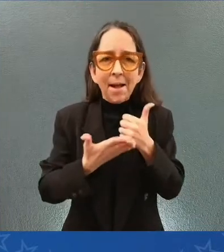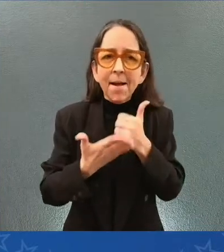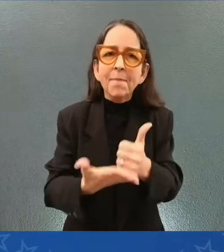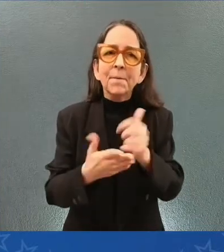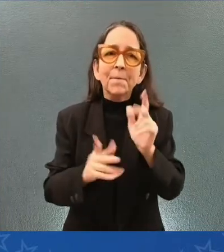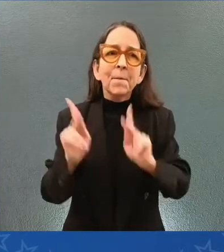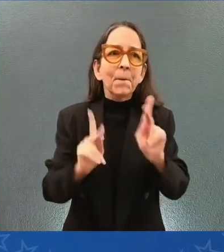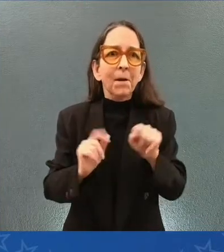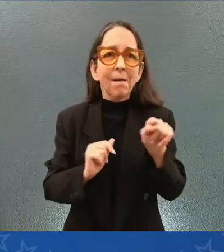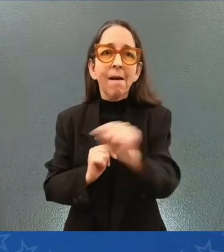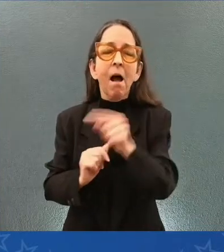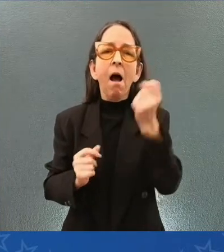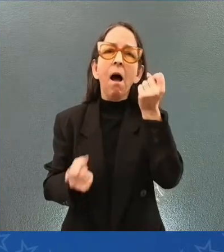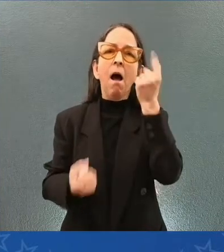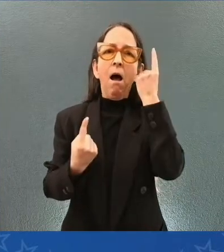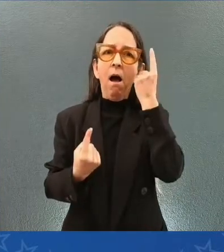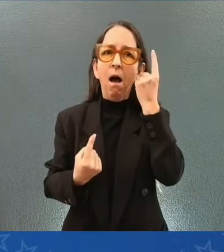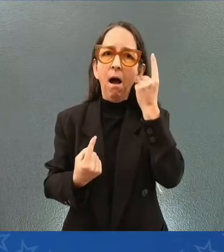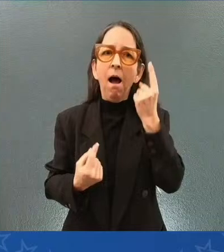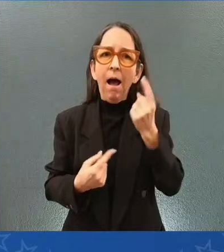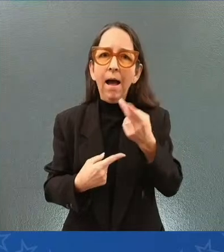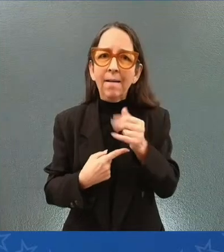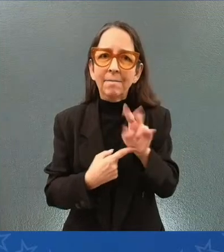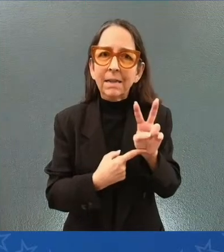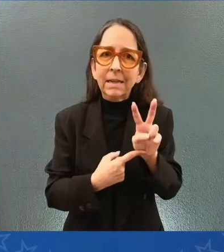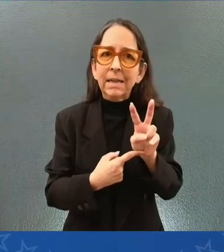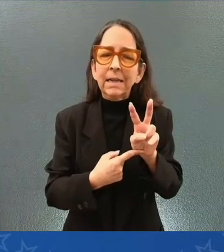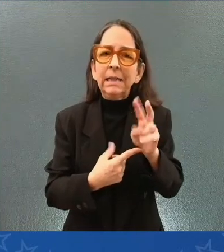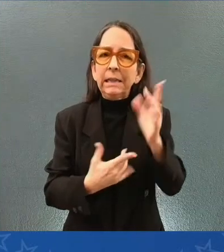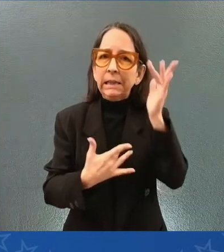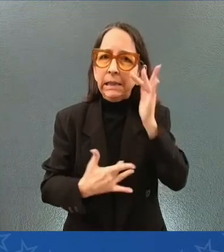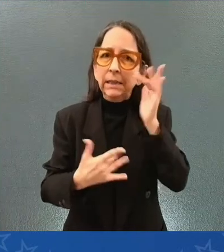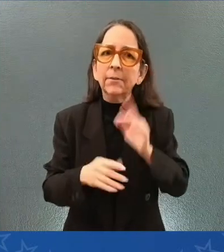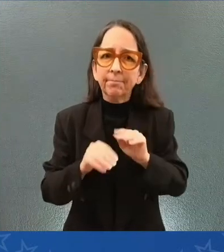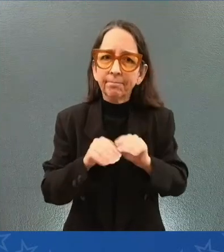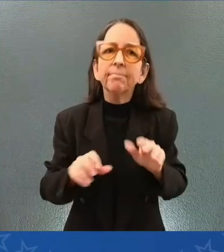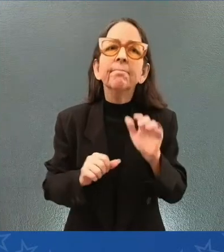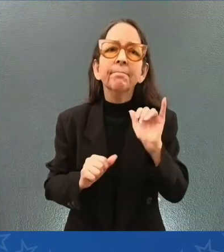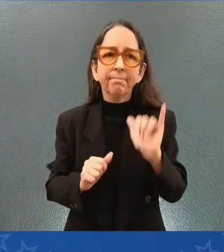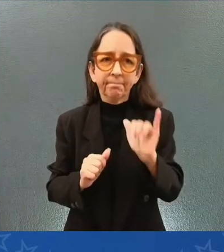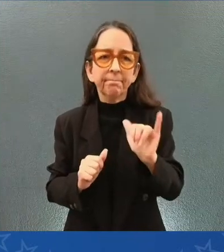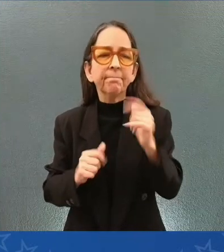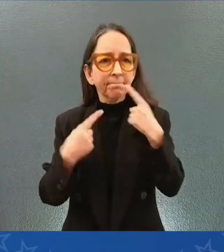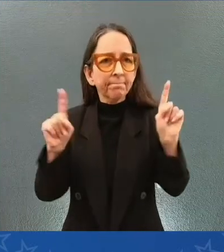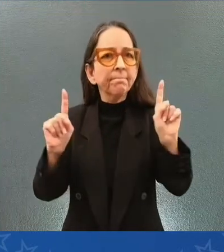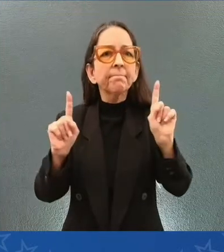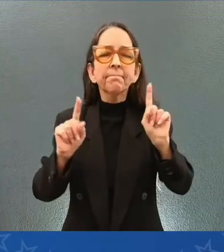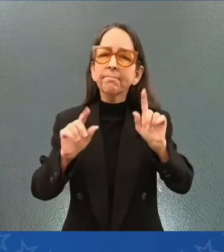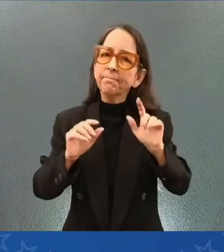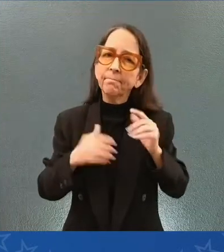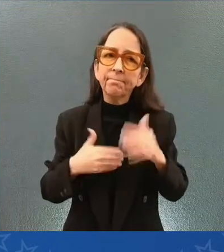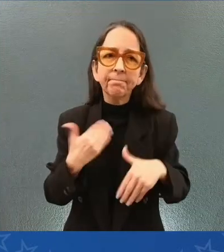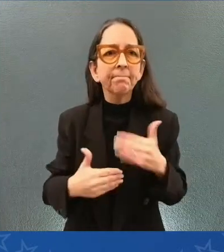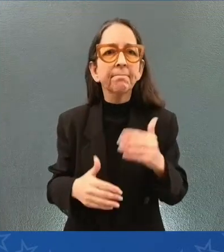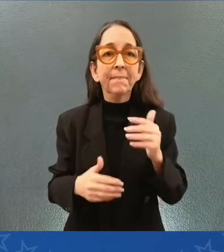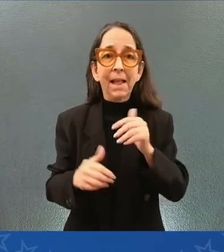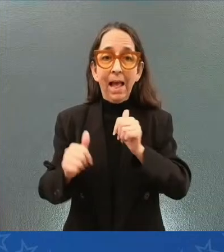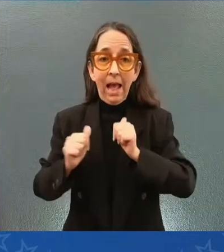The first retired athlete to build a true business empire, he champions underserved communities. With a legendary will and smile,